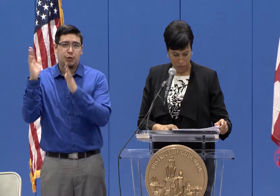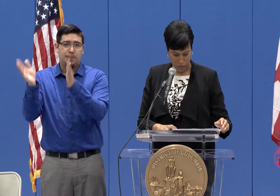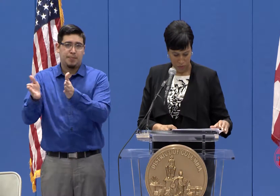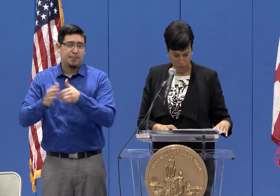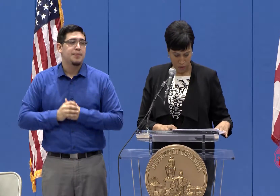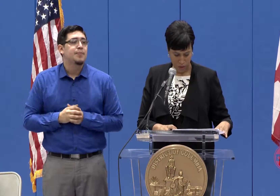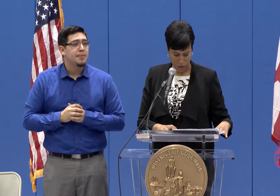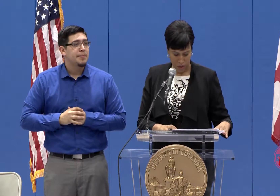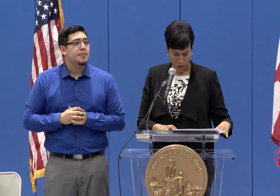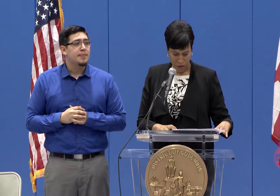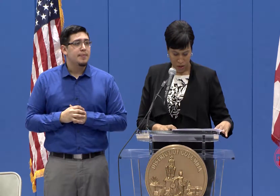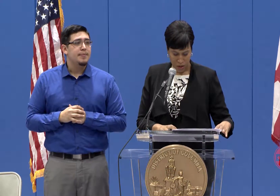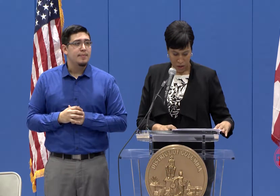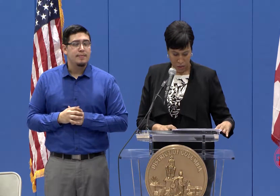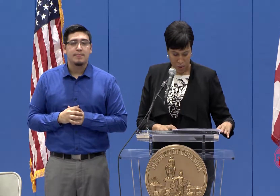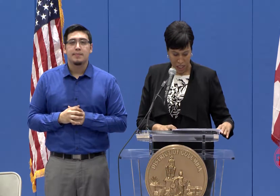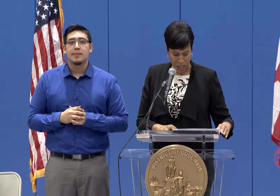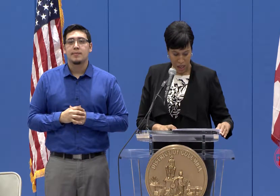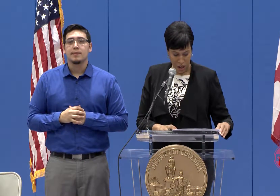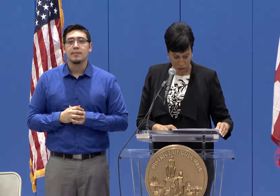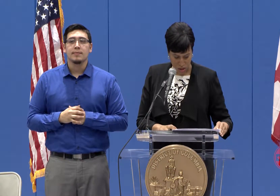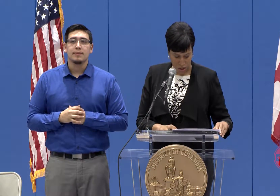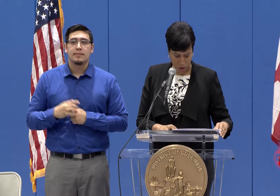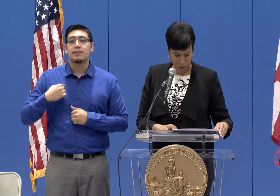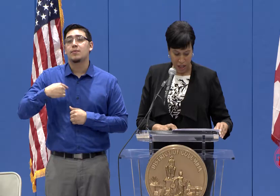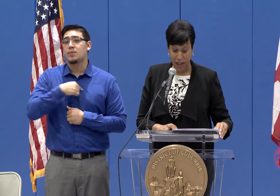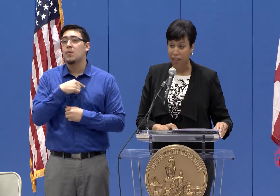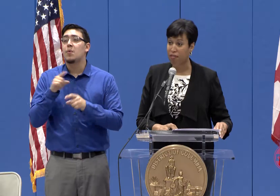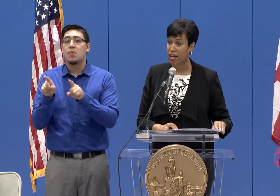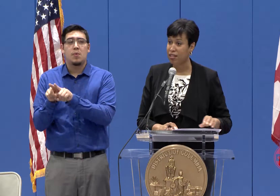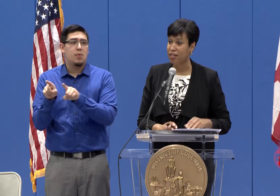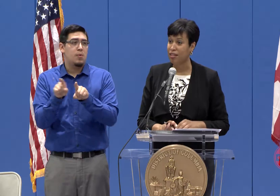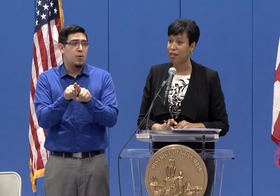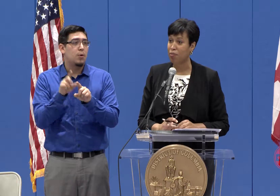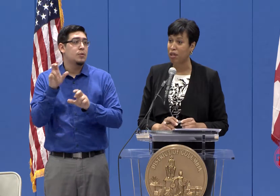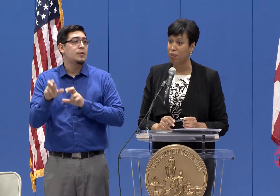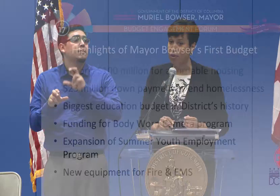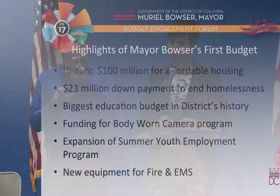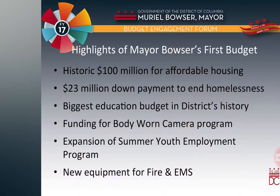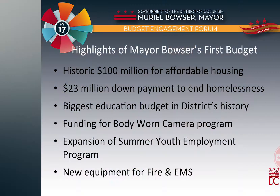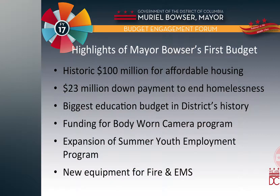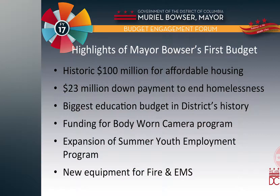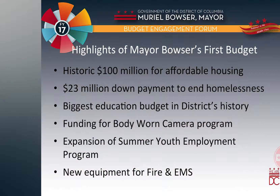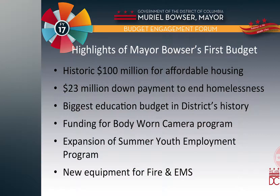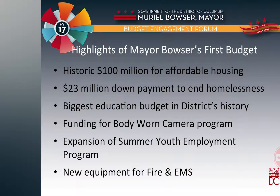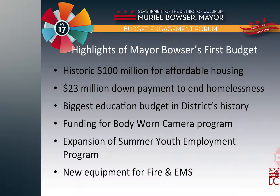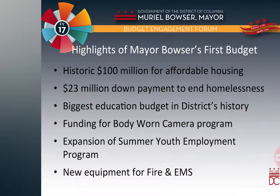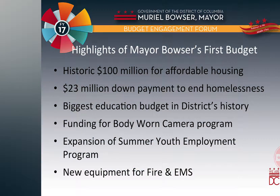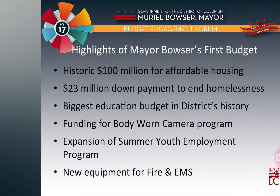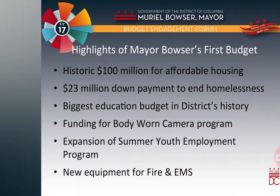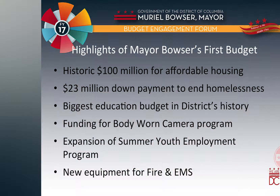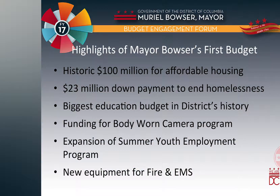WE ALSO INVESTED IN PEOPLE AND EQUIPMENT FOR THE